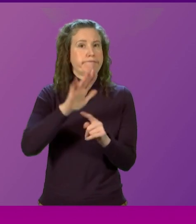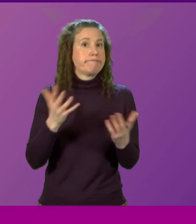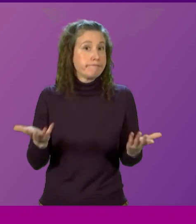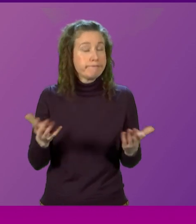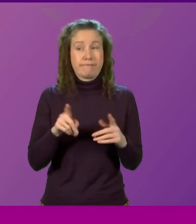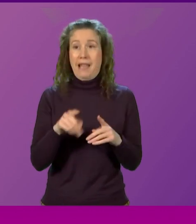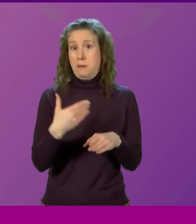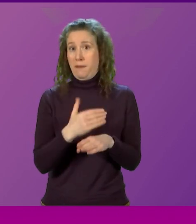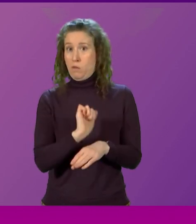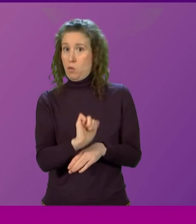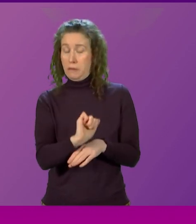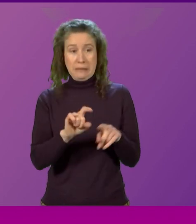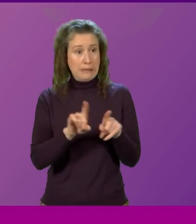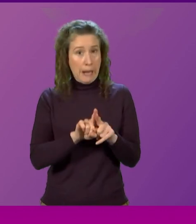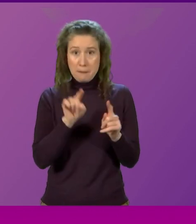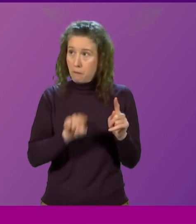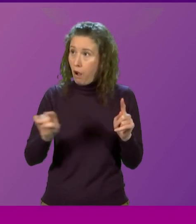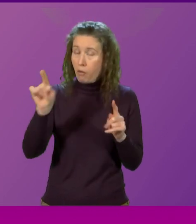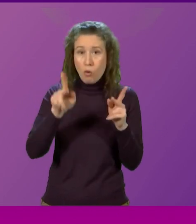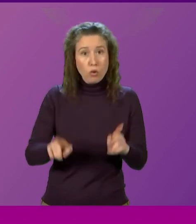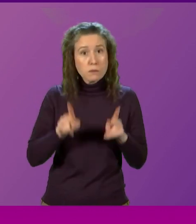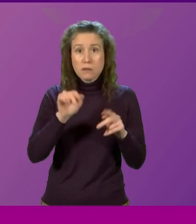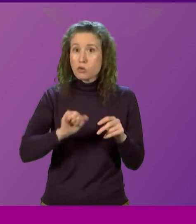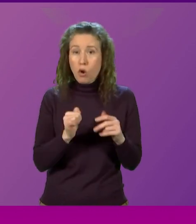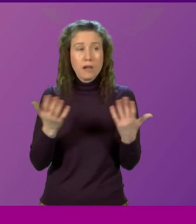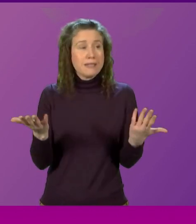The performance there—as is the case in hospitals across Scotland—is not where we